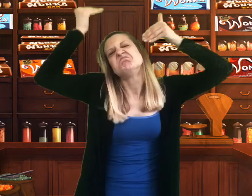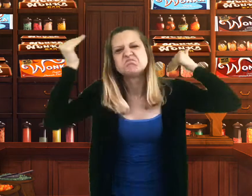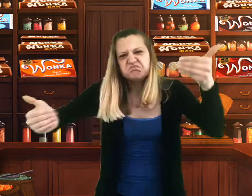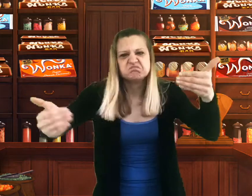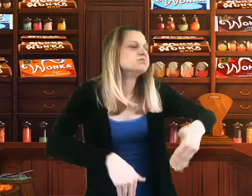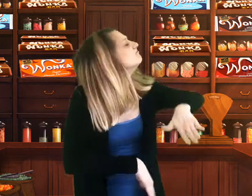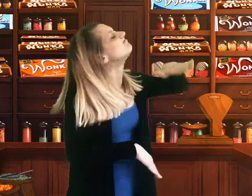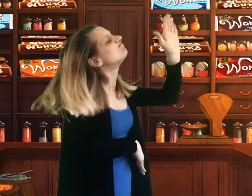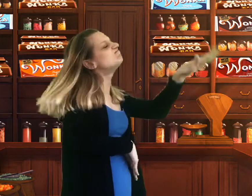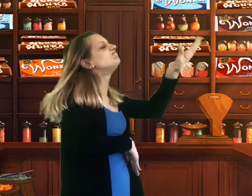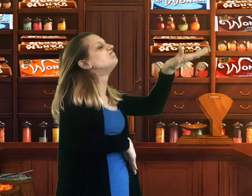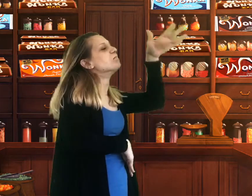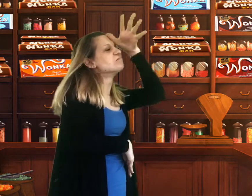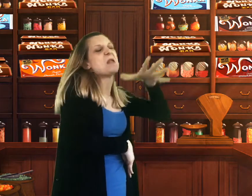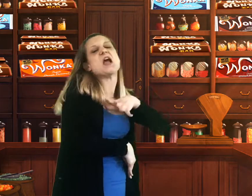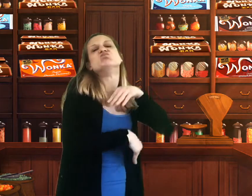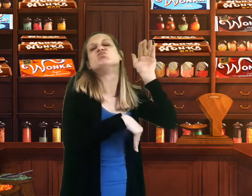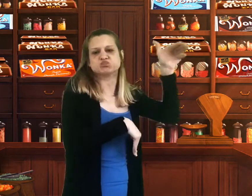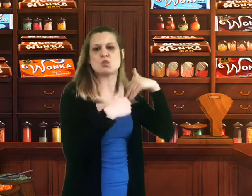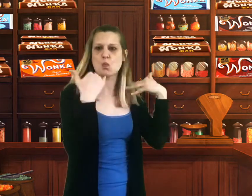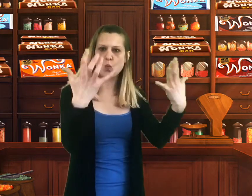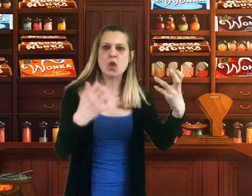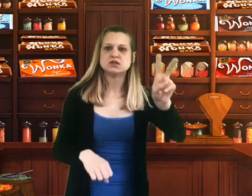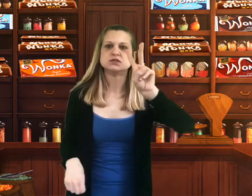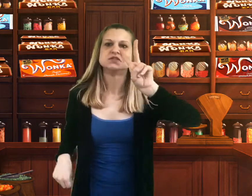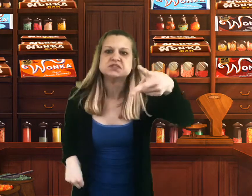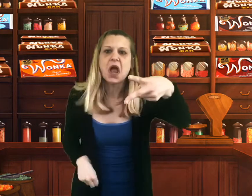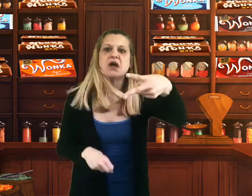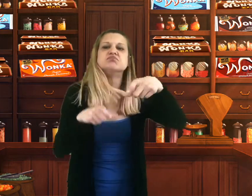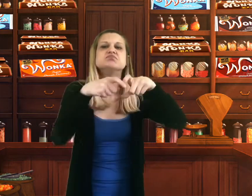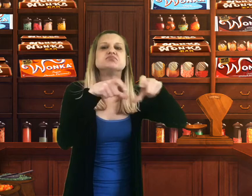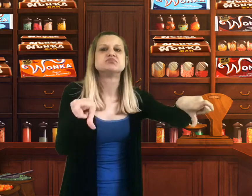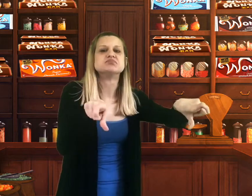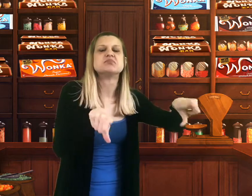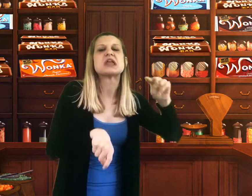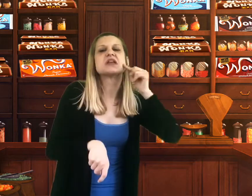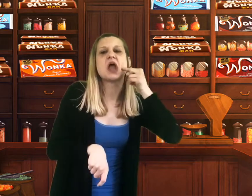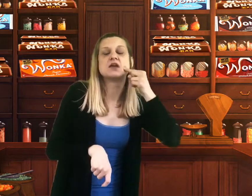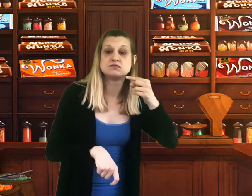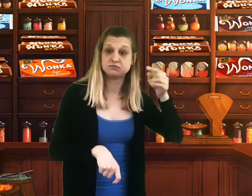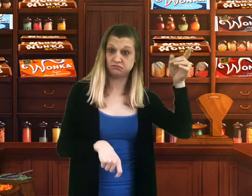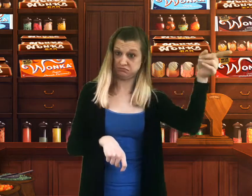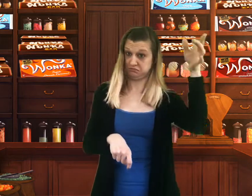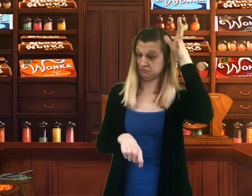He said quietly, "I’ll have just one more of those chocolate bars. The same kind as before, please."